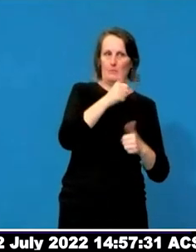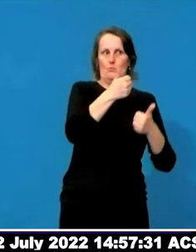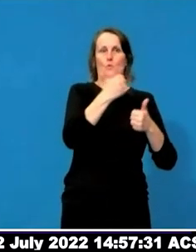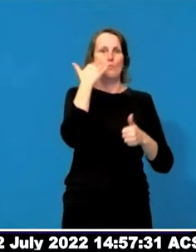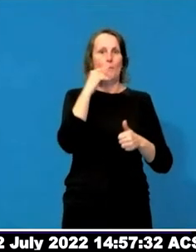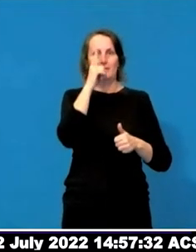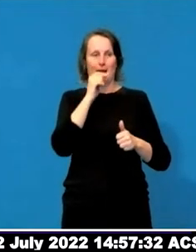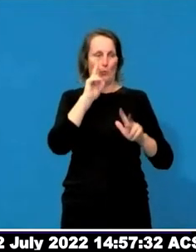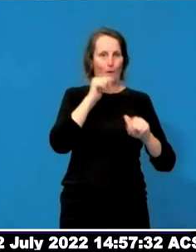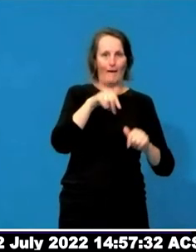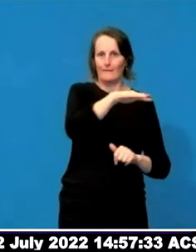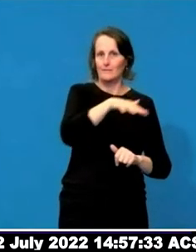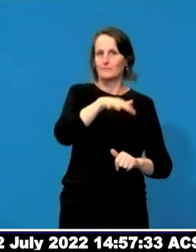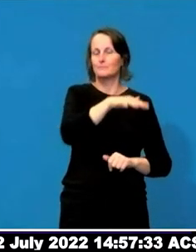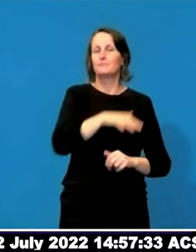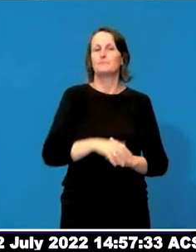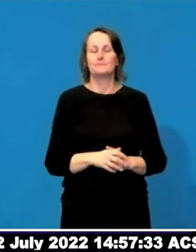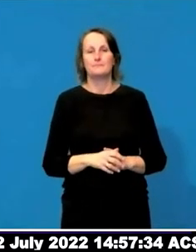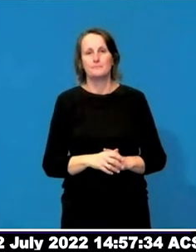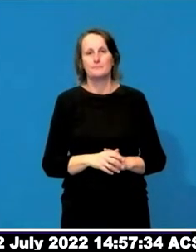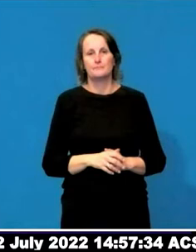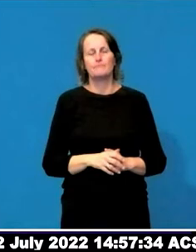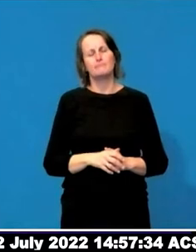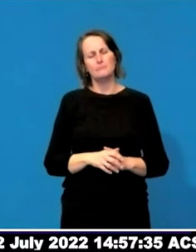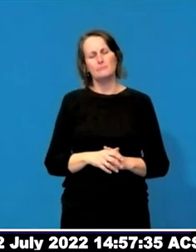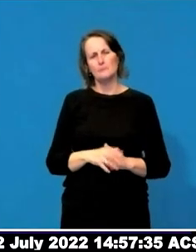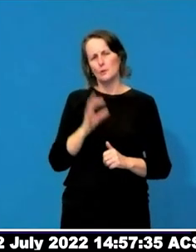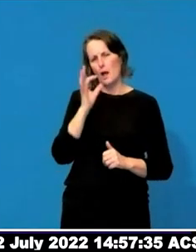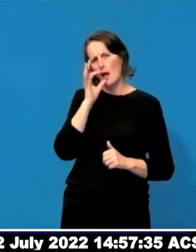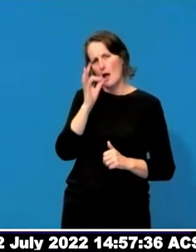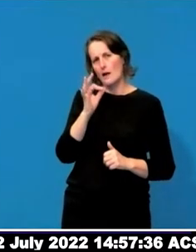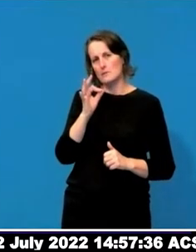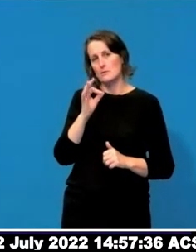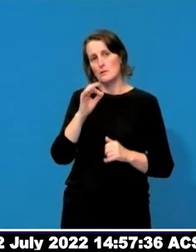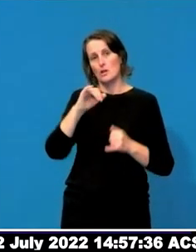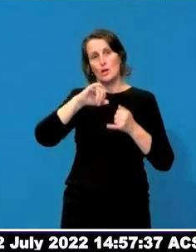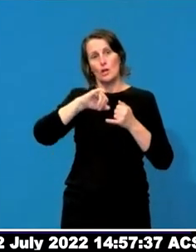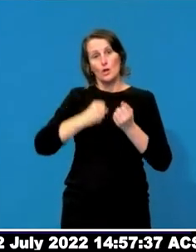Why is it important for support coordinators to travel to a community such as Aurukun?